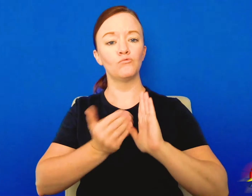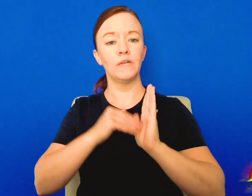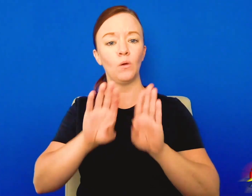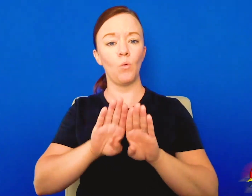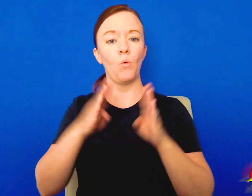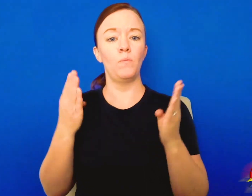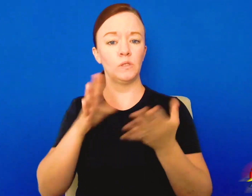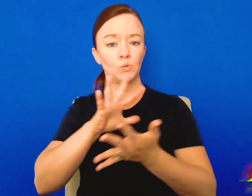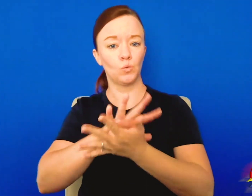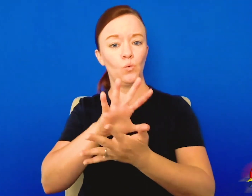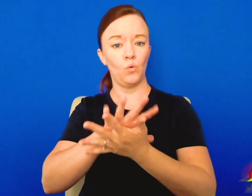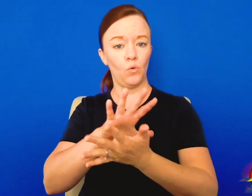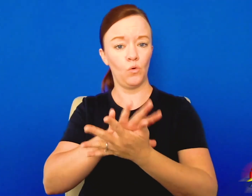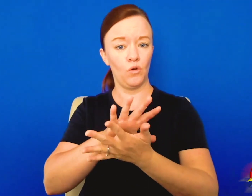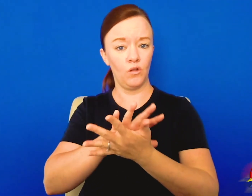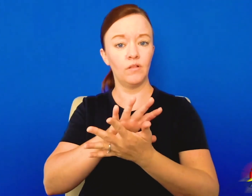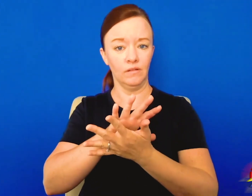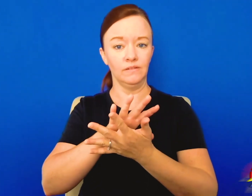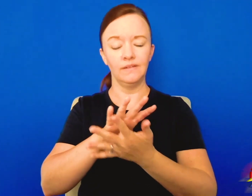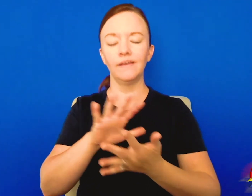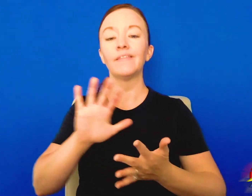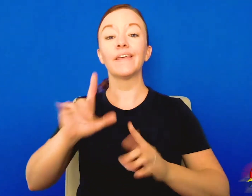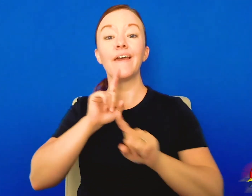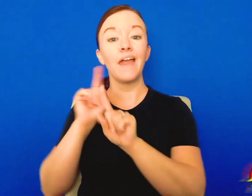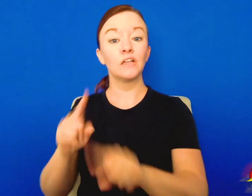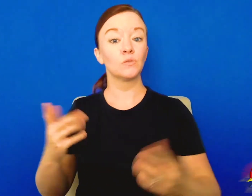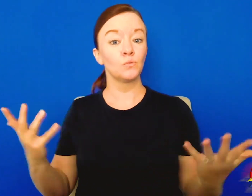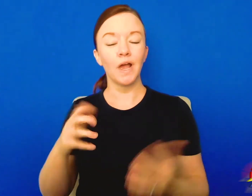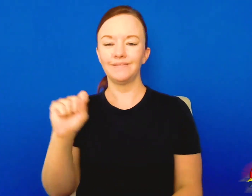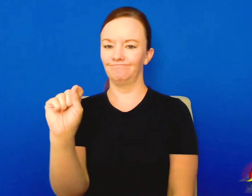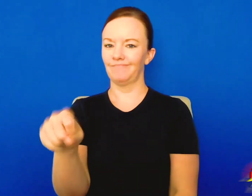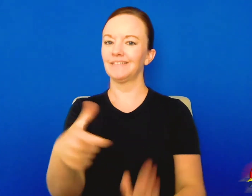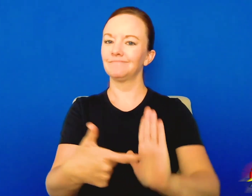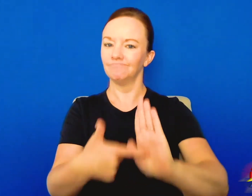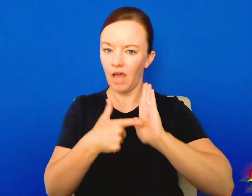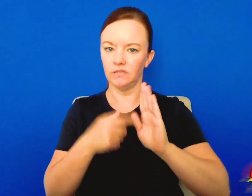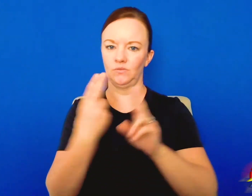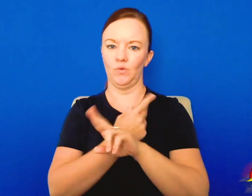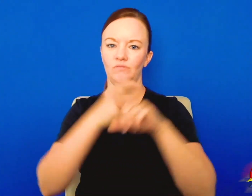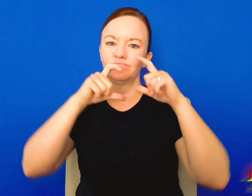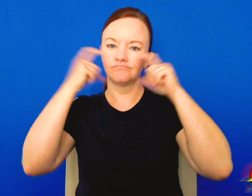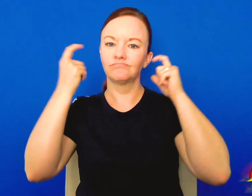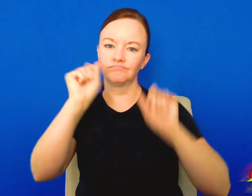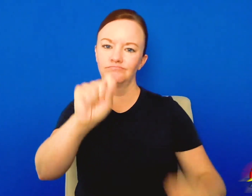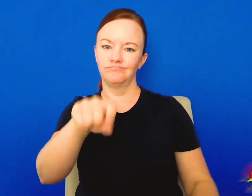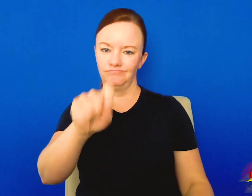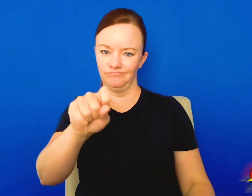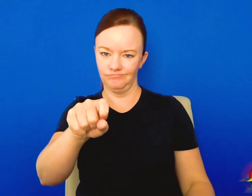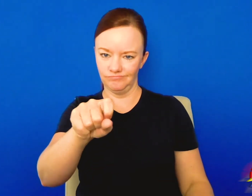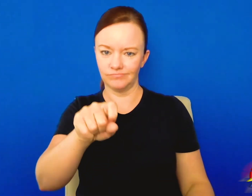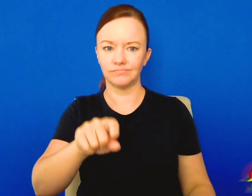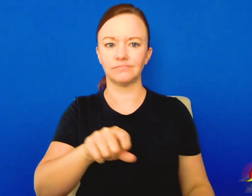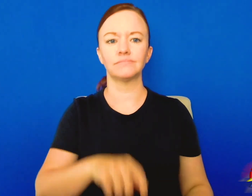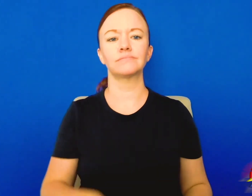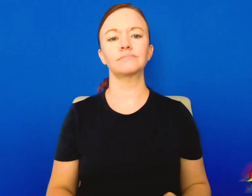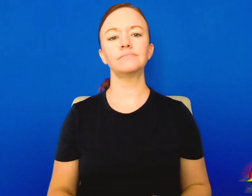INTERPRETATION OF “ROADMAP FOR REOPENING SCHOOLS” THE ANSWER IS YES